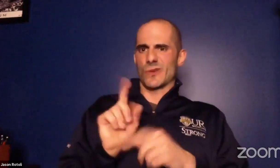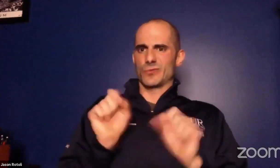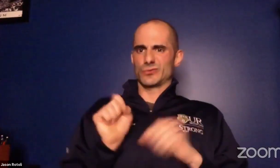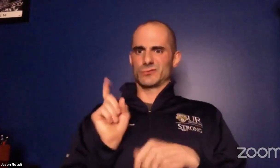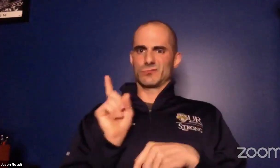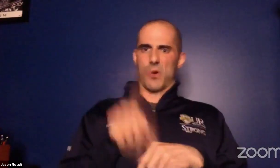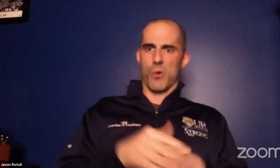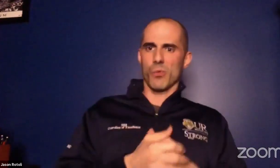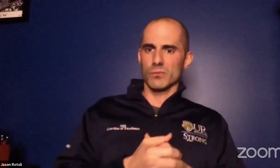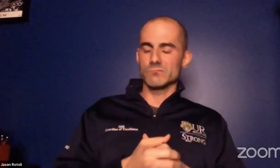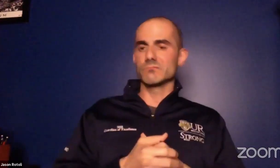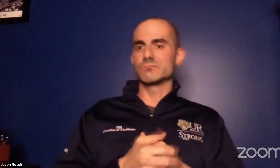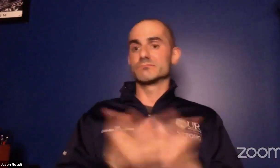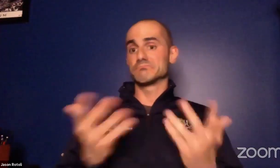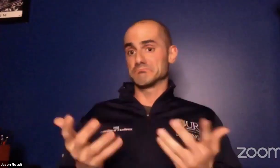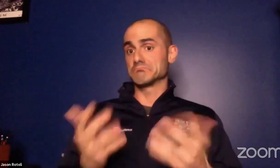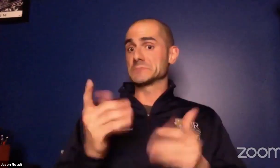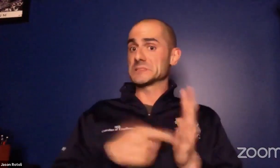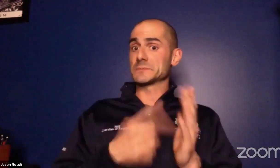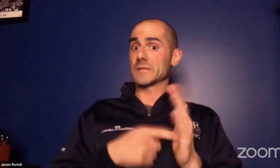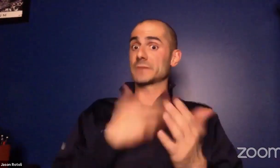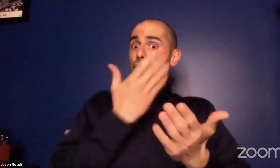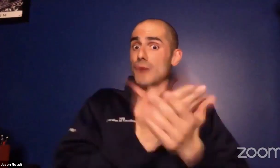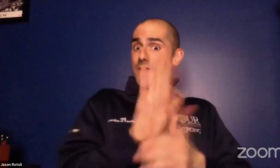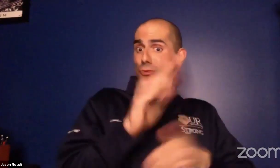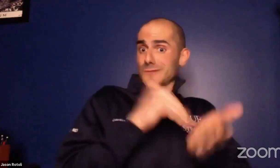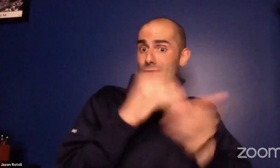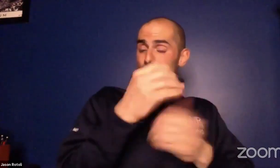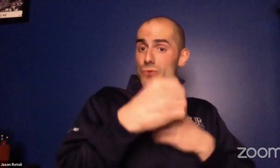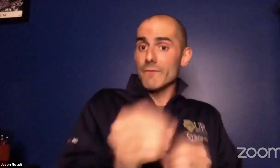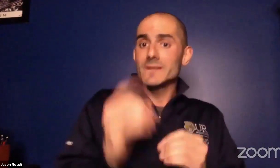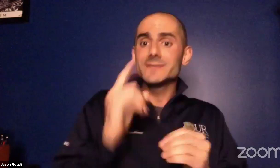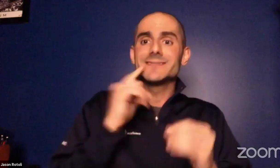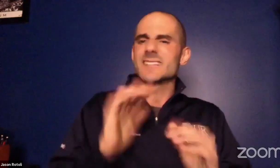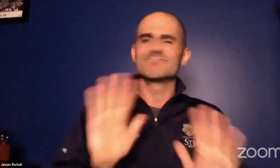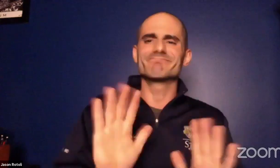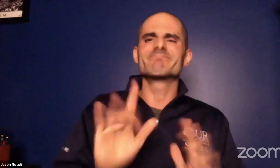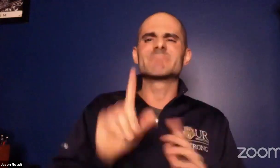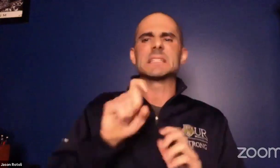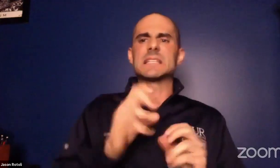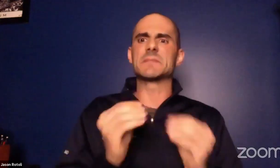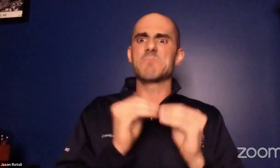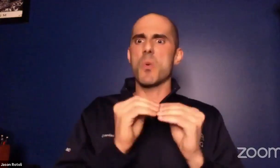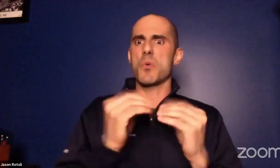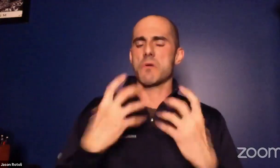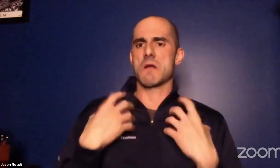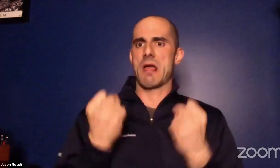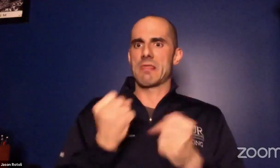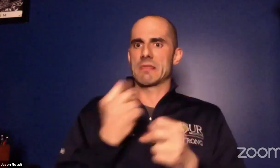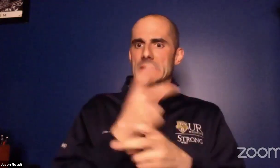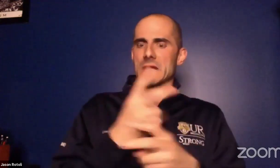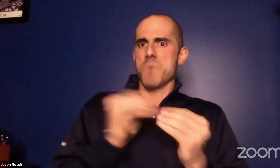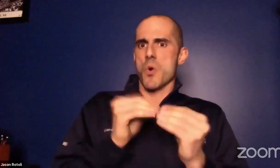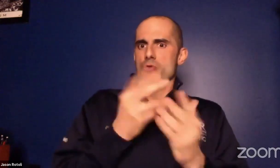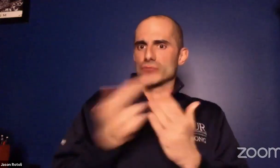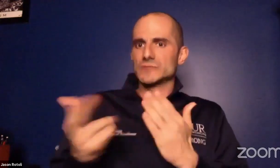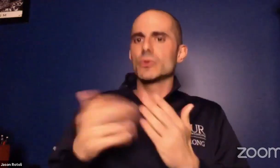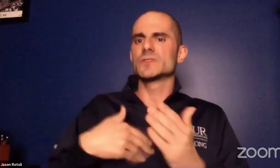does not have one right there. The urgent care probably does not have an x-ray machine or those mechanisms that they can